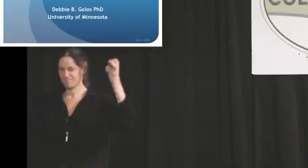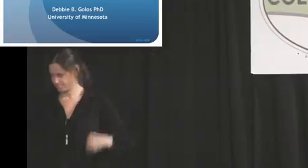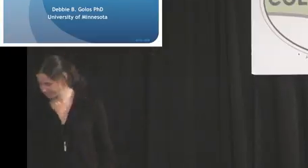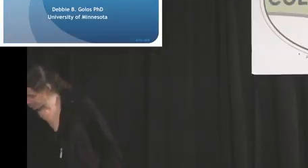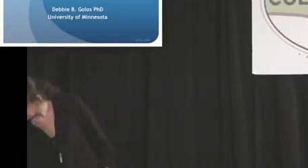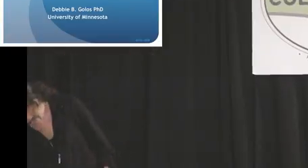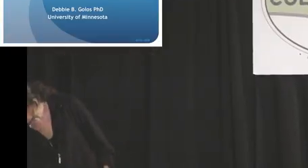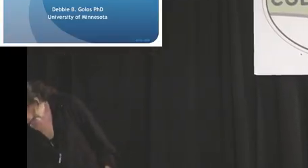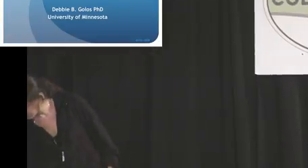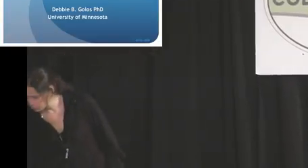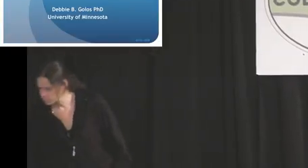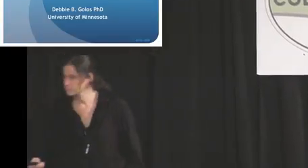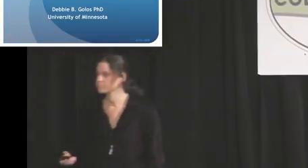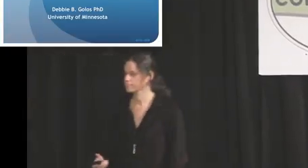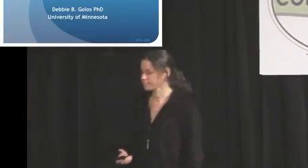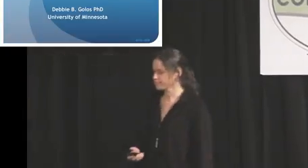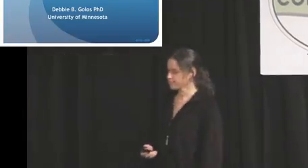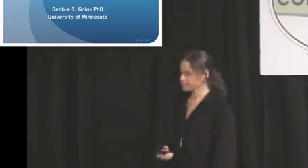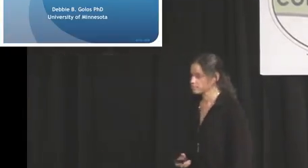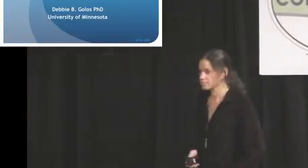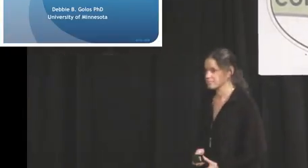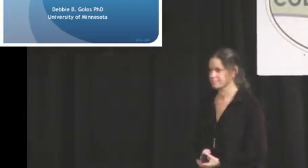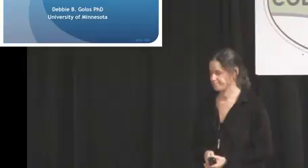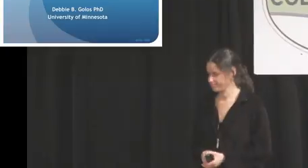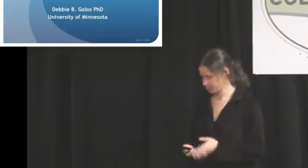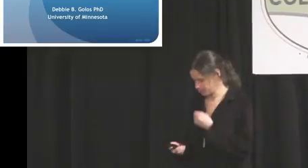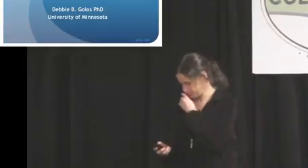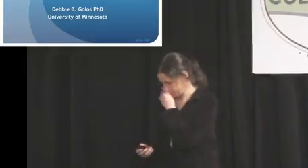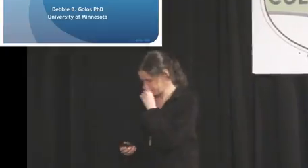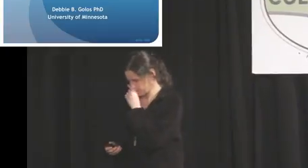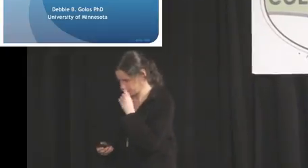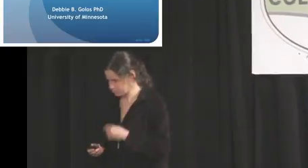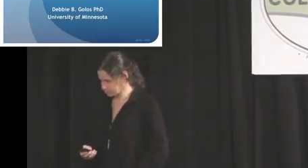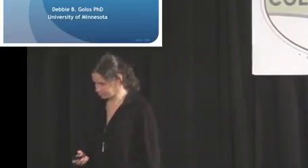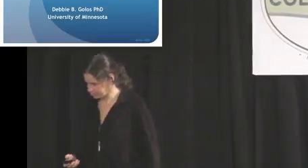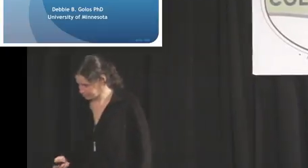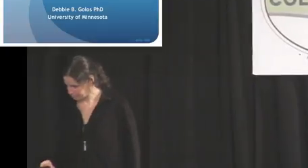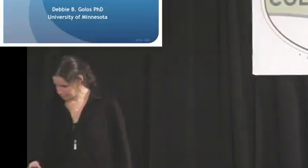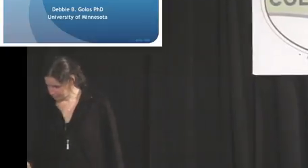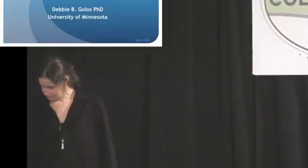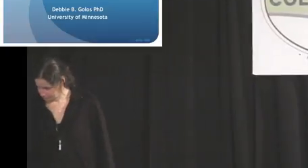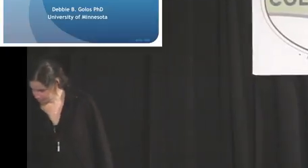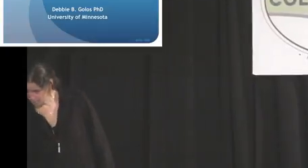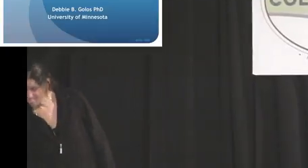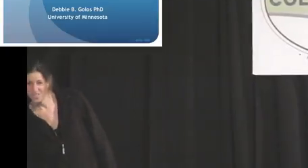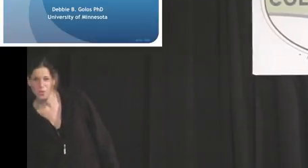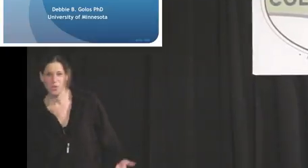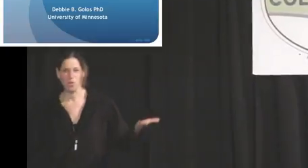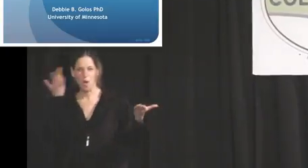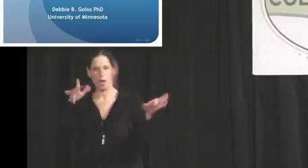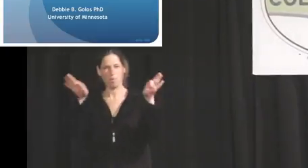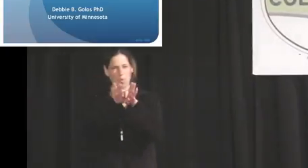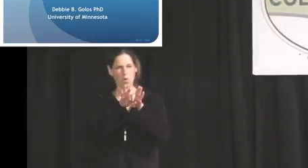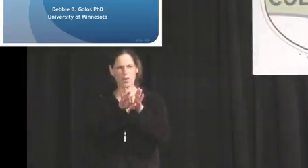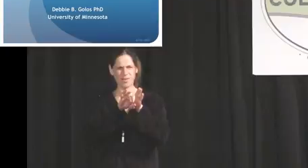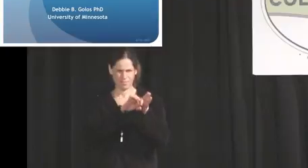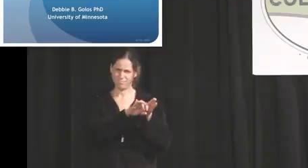doesn't stay in preschool.